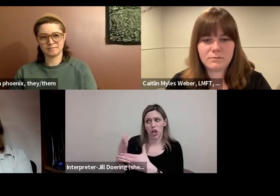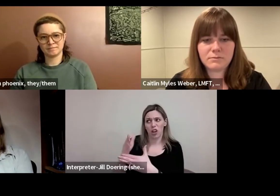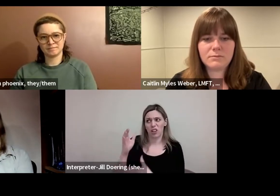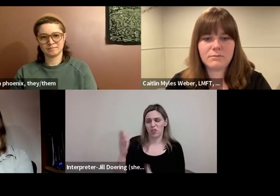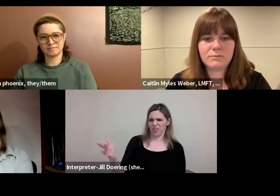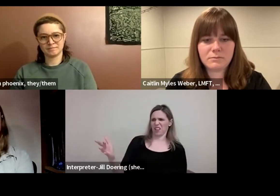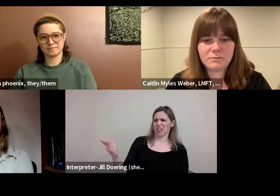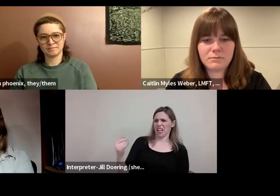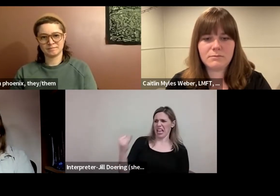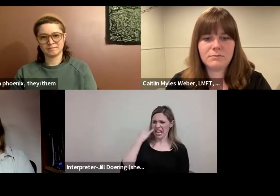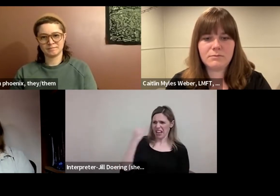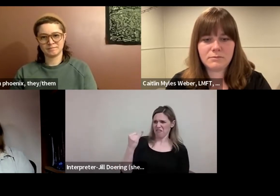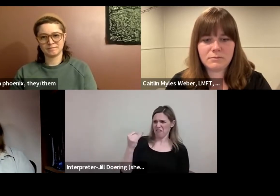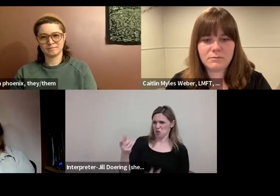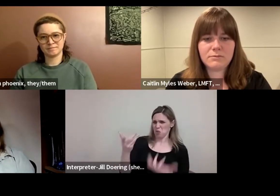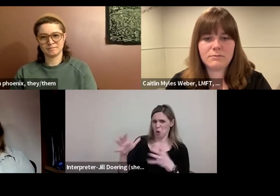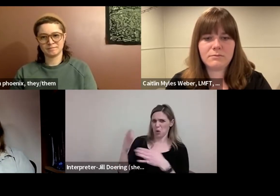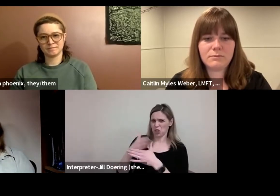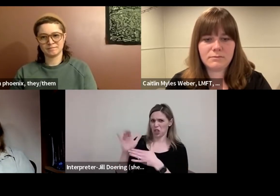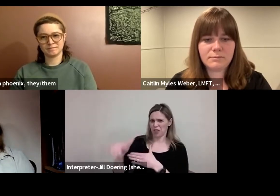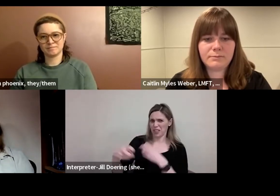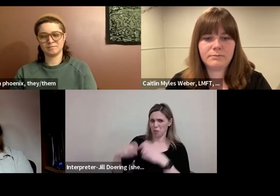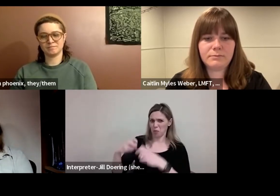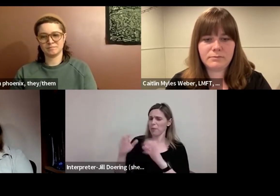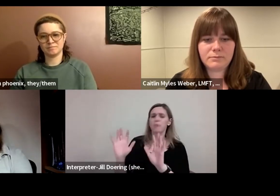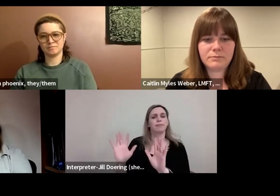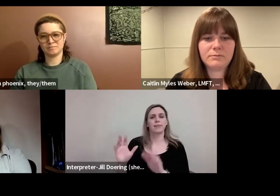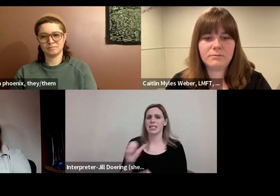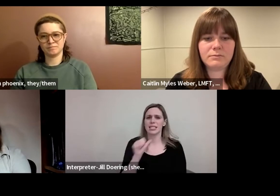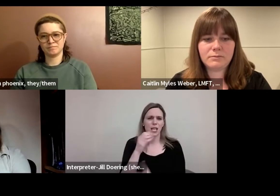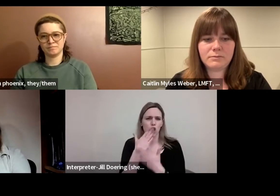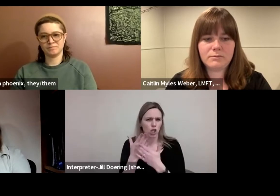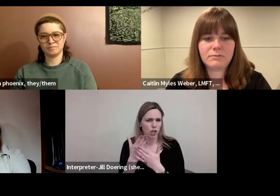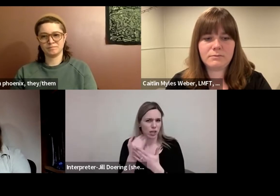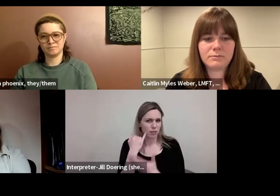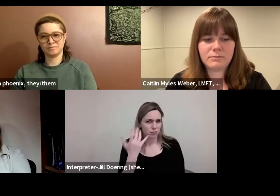(poor internet connection drowns out speaker) With me. Yeah, yeah, thank you.